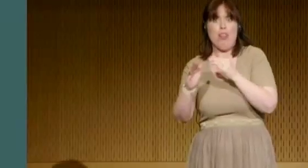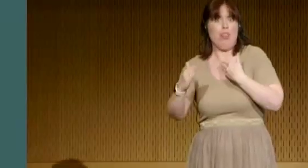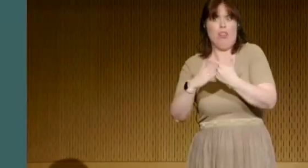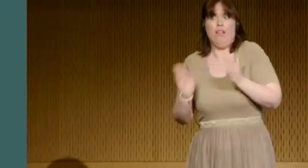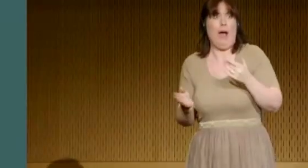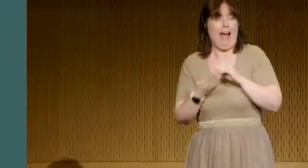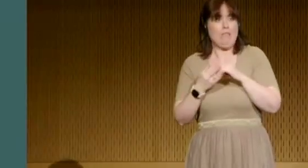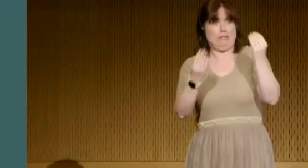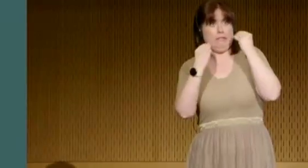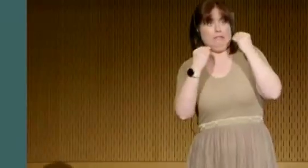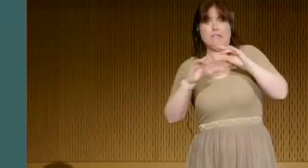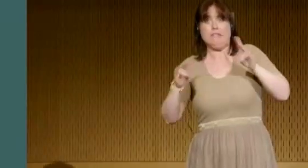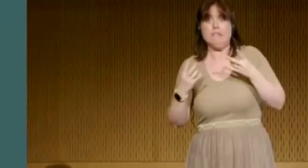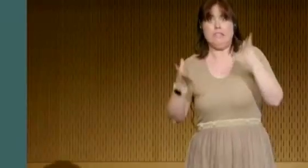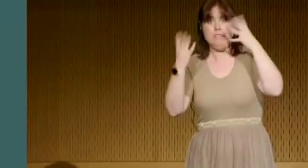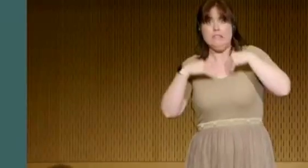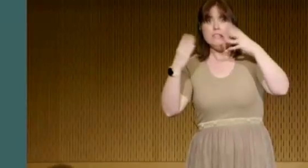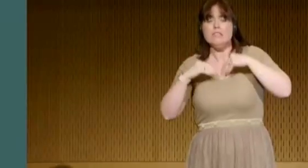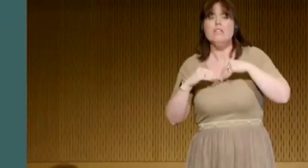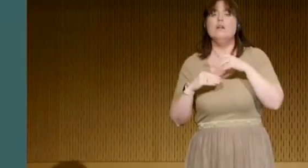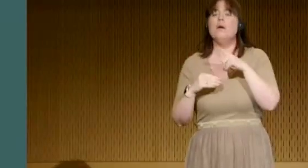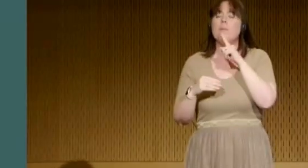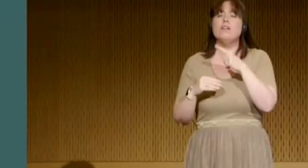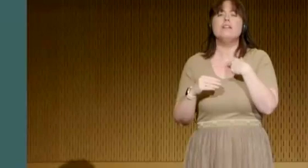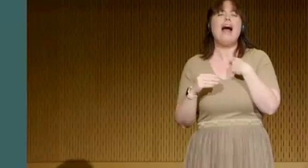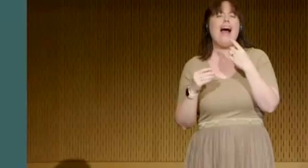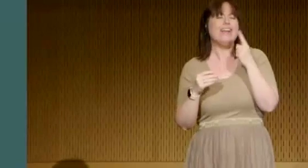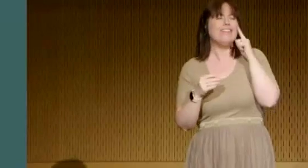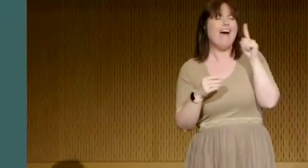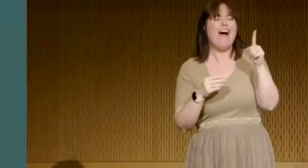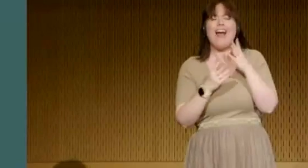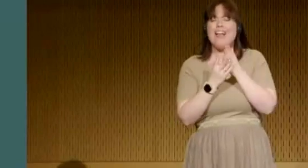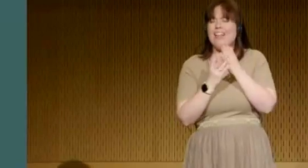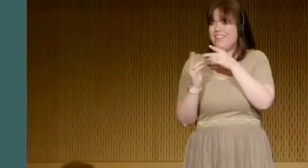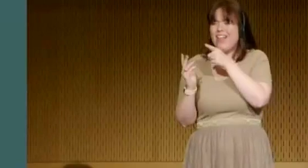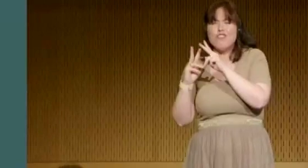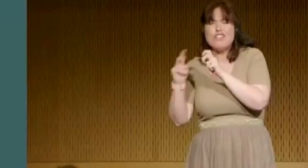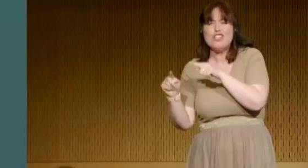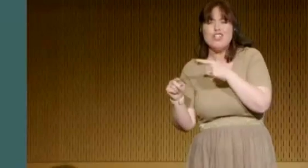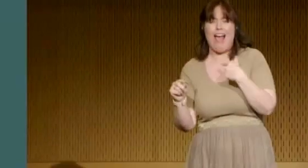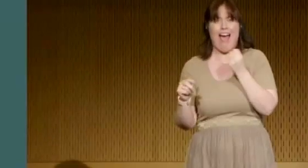in the research was this idea of multilingual brainstorming. So in my classes often there